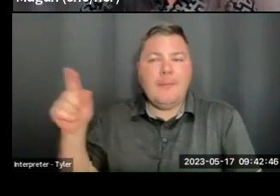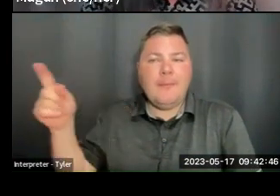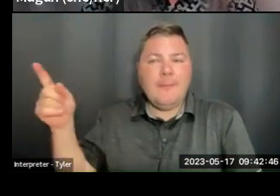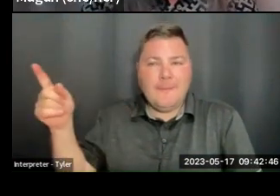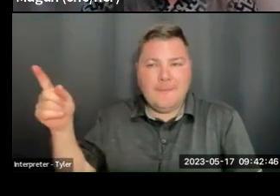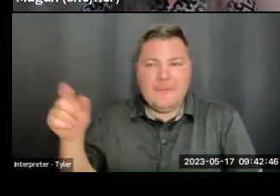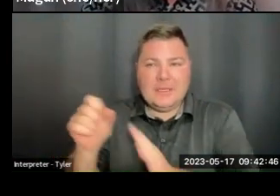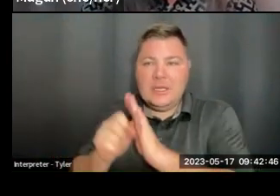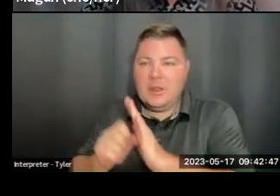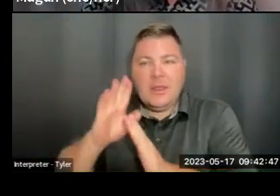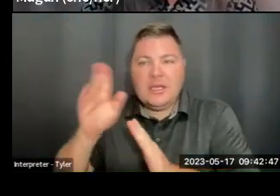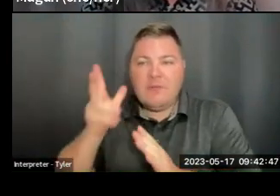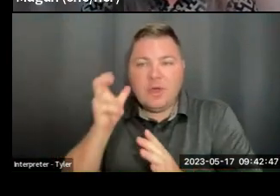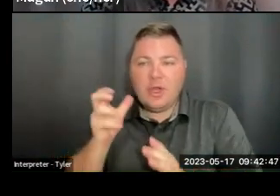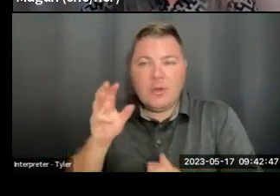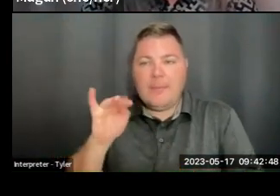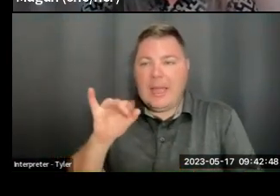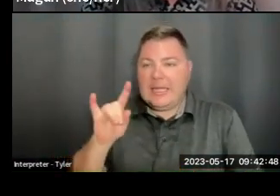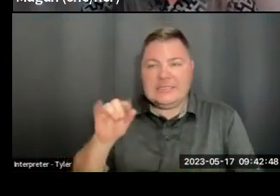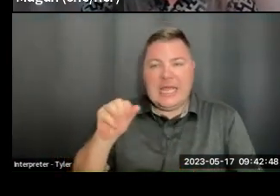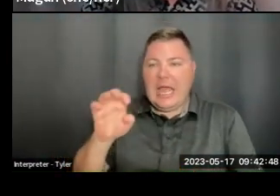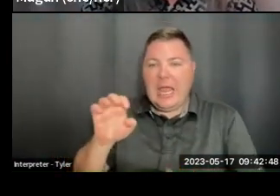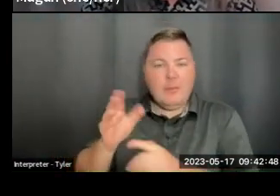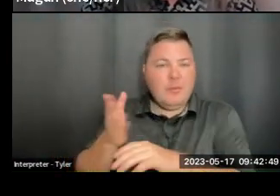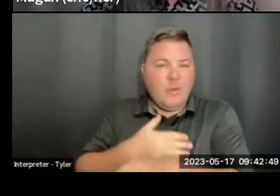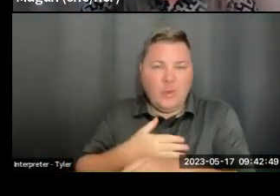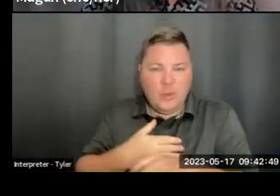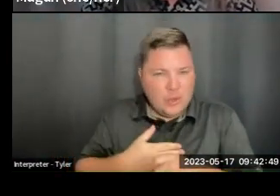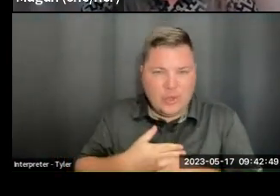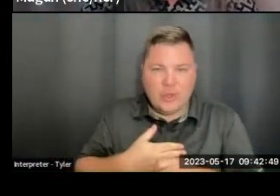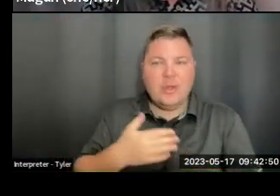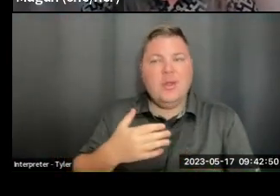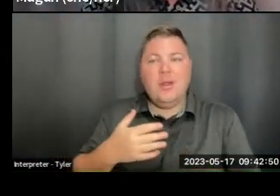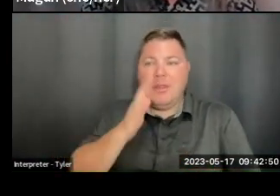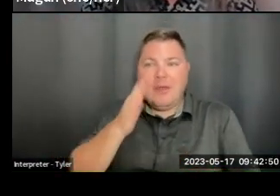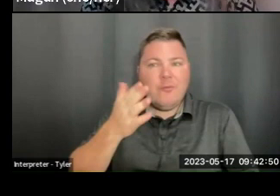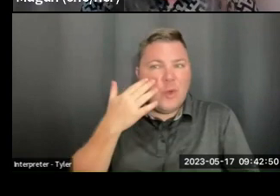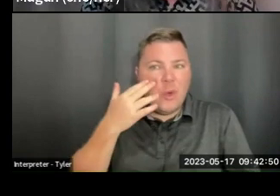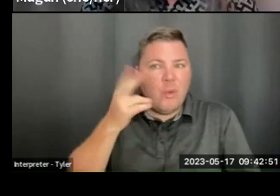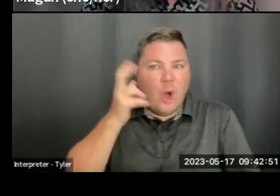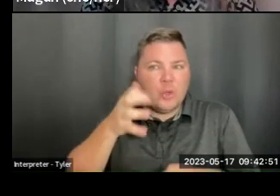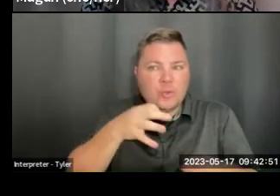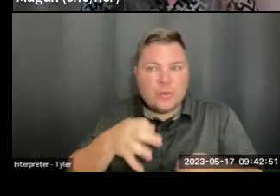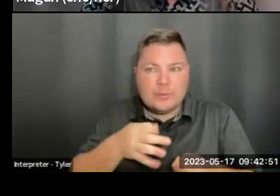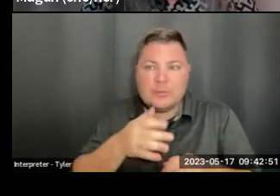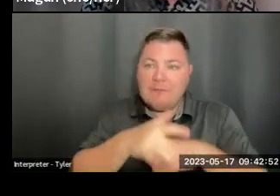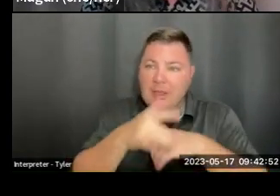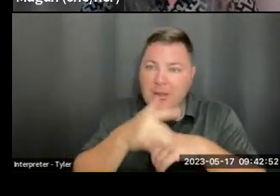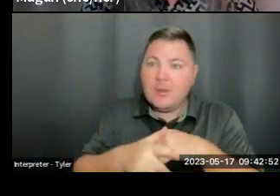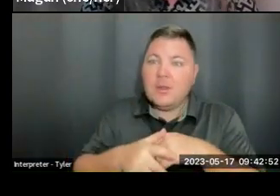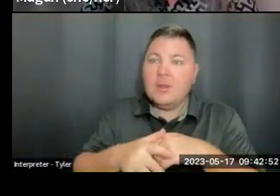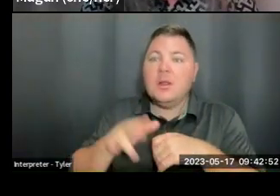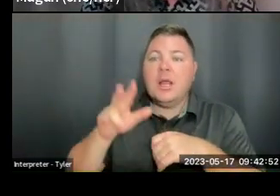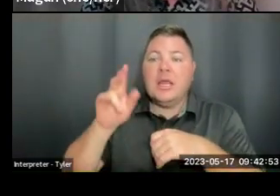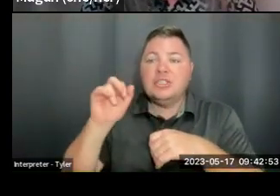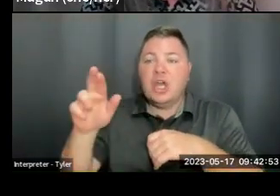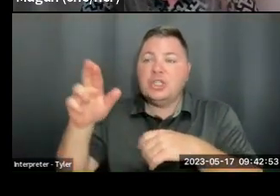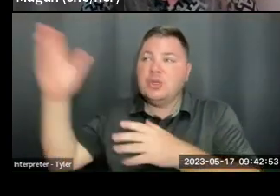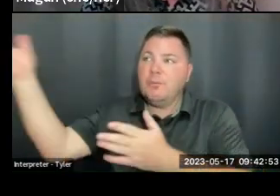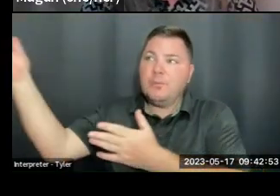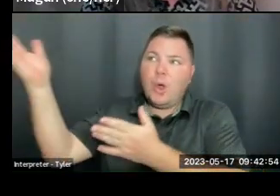description for the game. This family came from Alabama, and they had never heard about MindsEye,